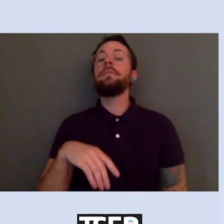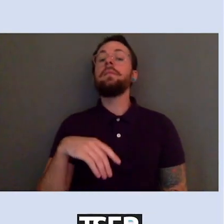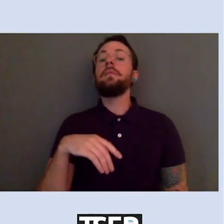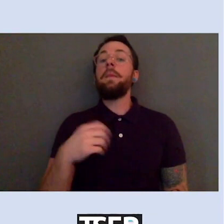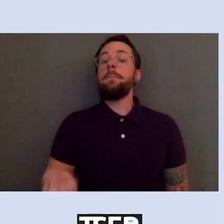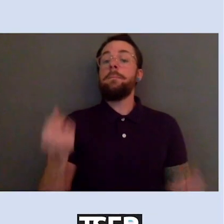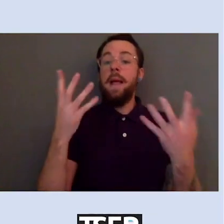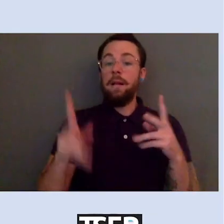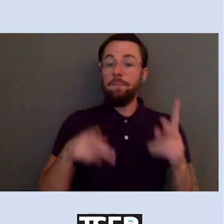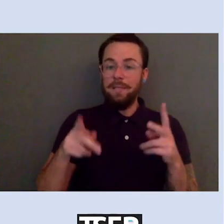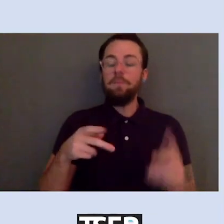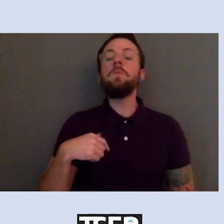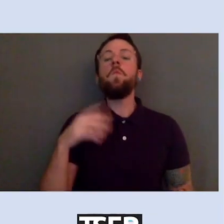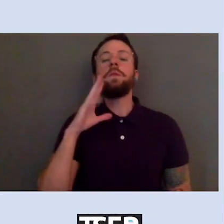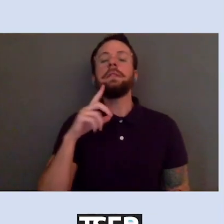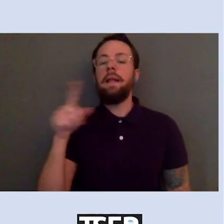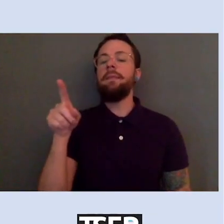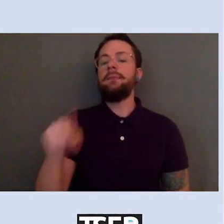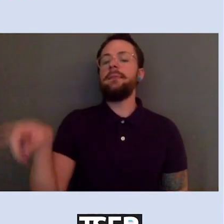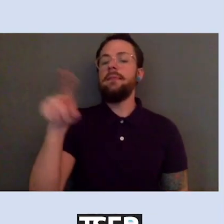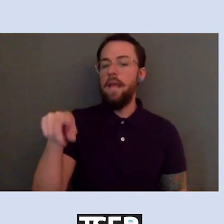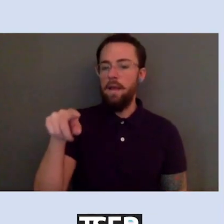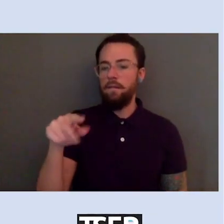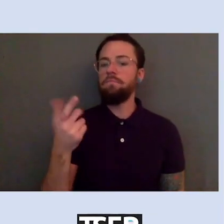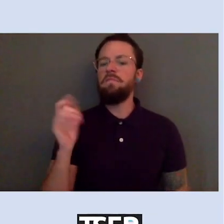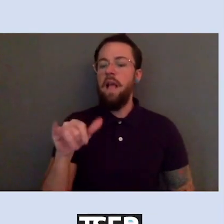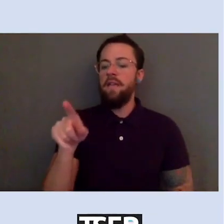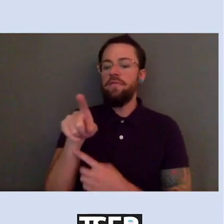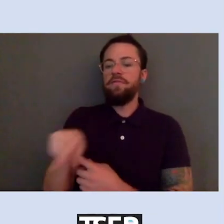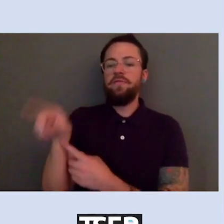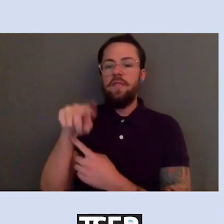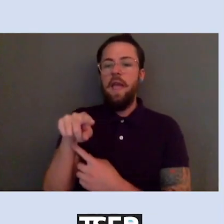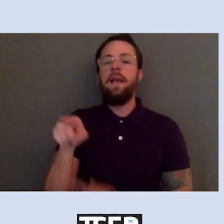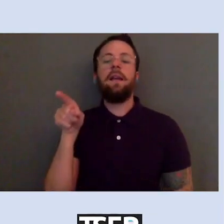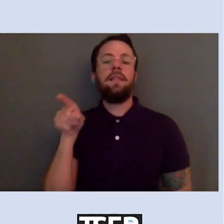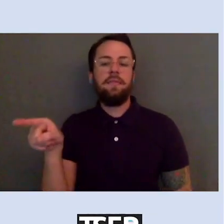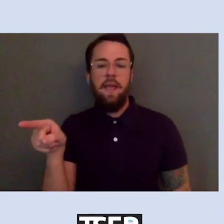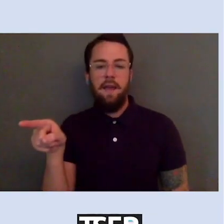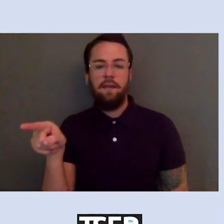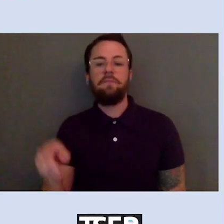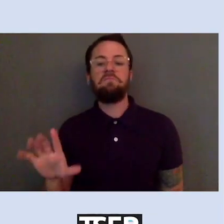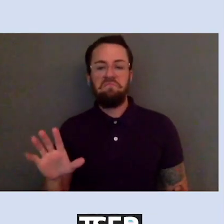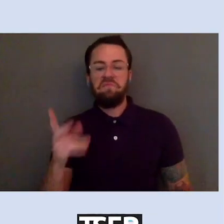In ASL, I would say they and just point to one person or in I meant they in the plural,